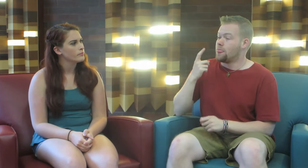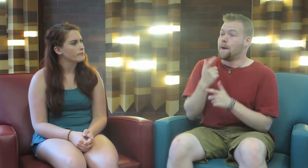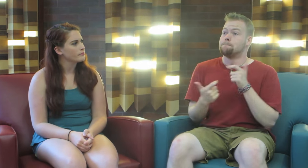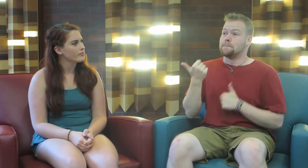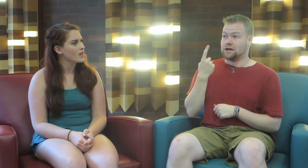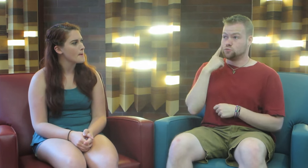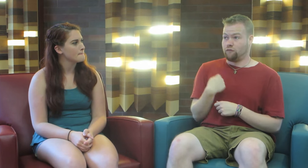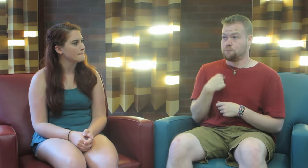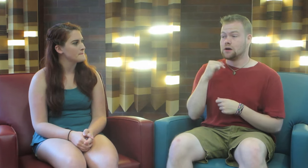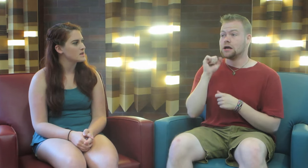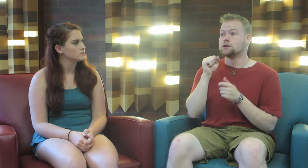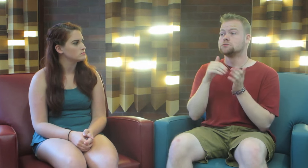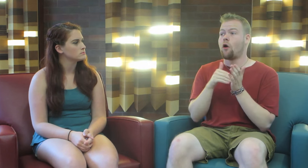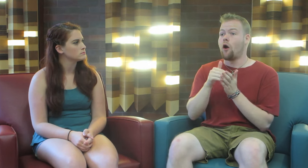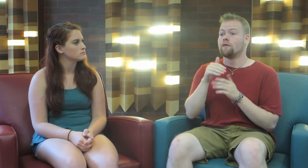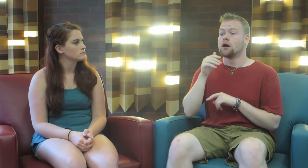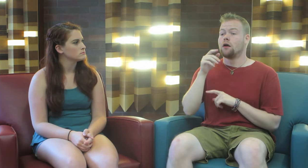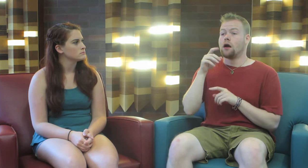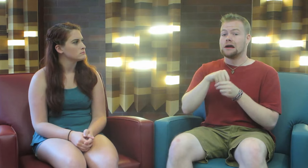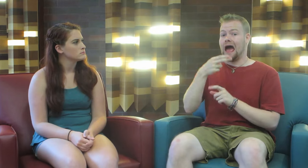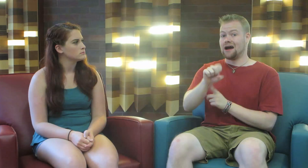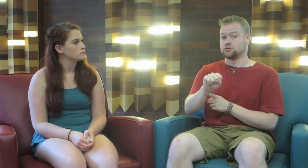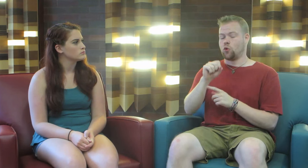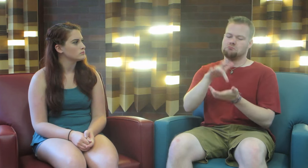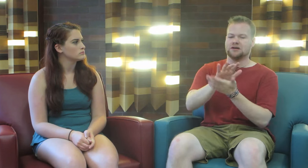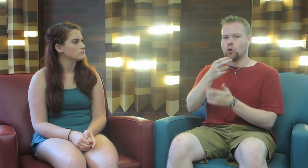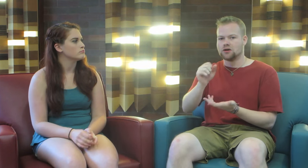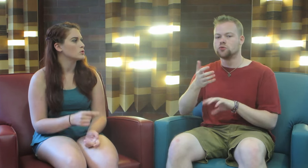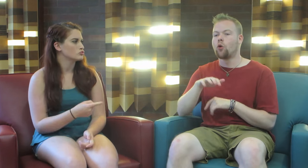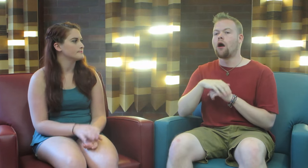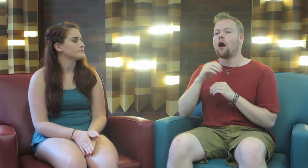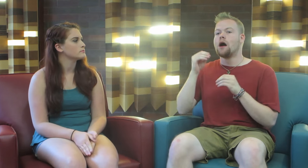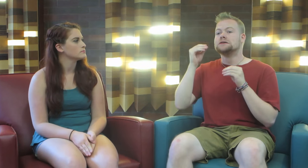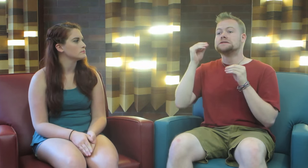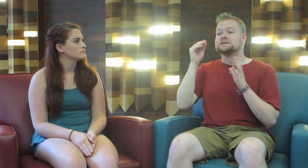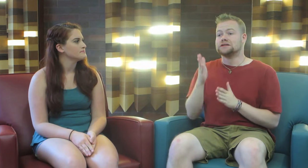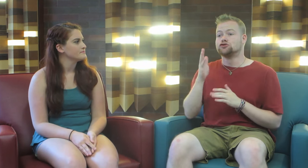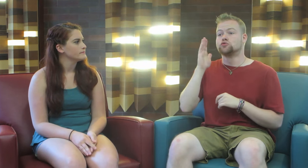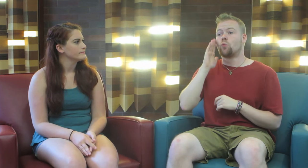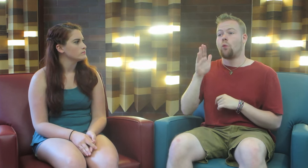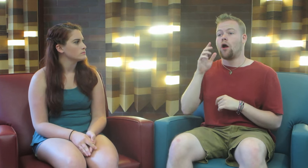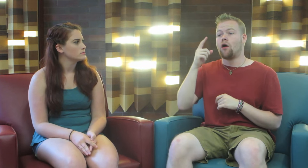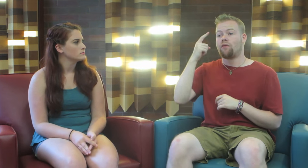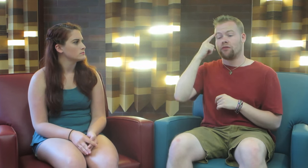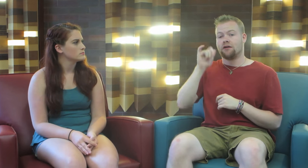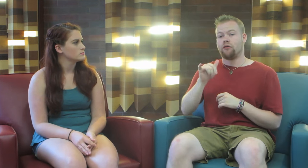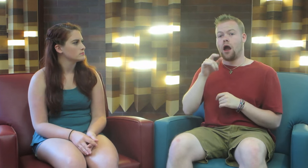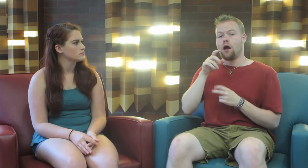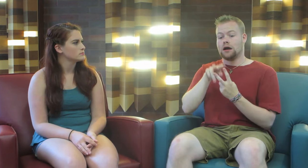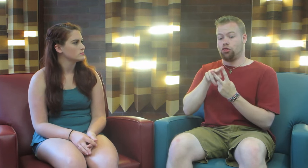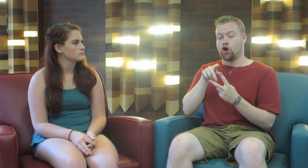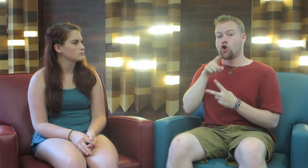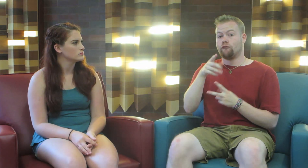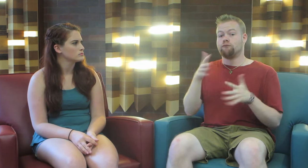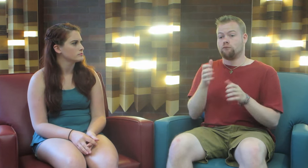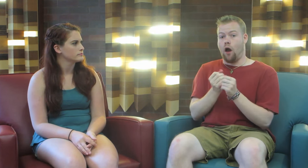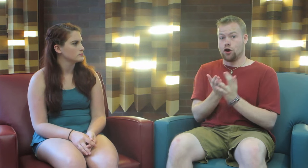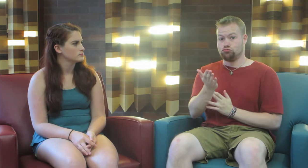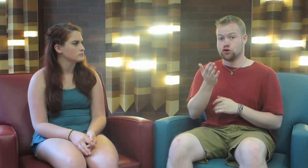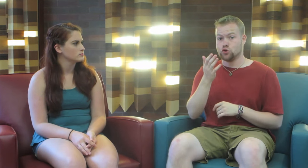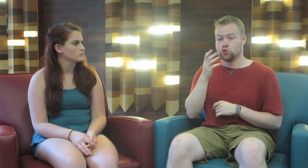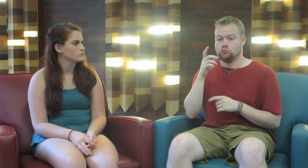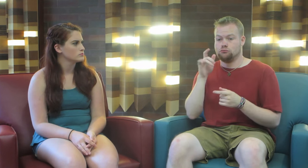The biggest one for me is often, in middle/high school, teachers will either think that you’ve gotten through,